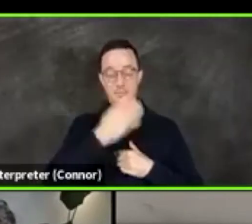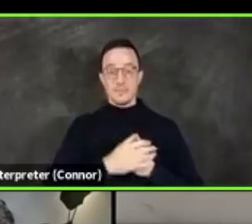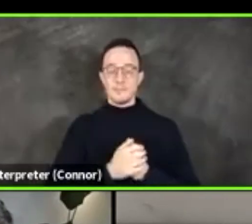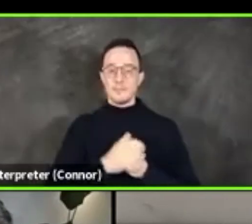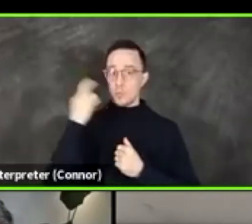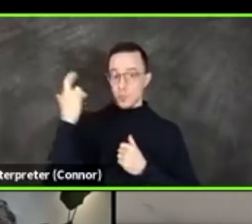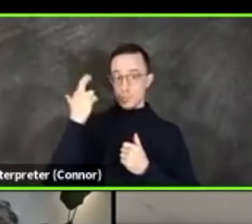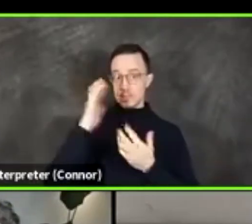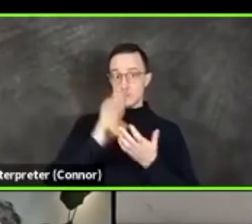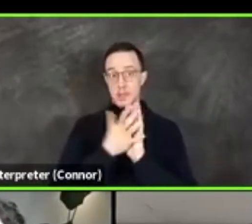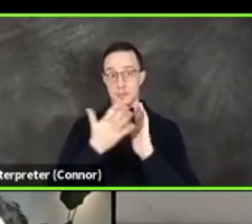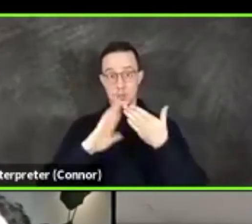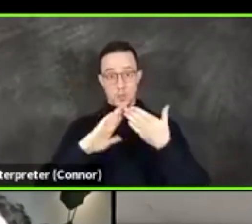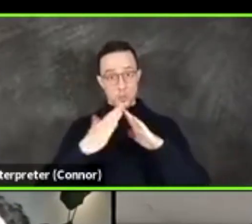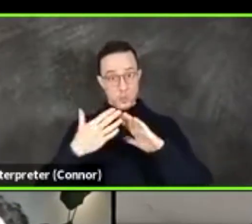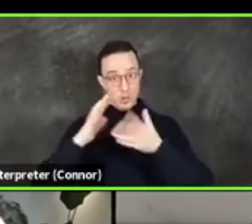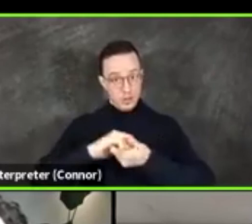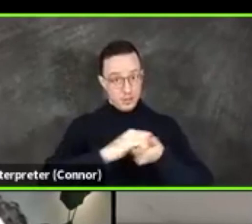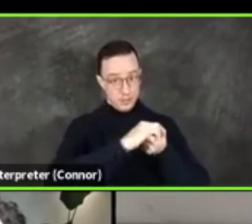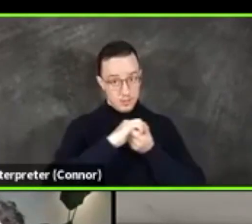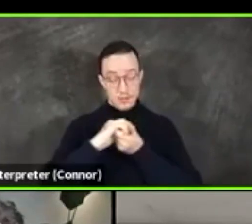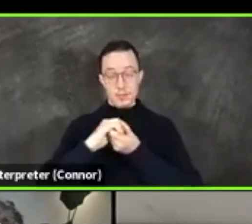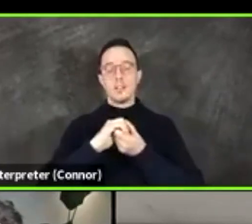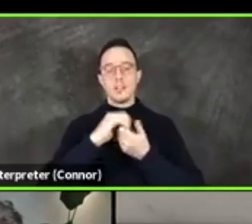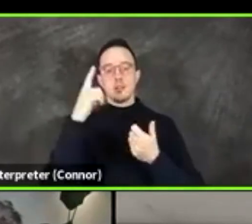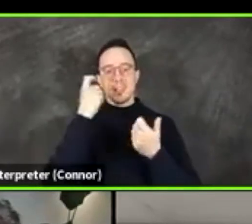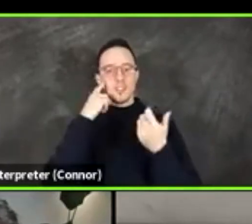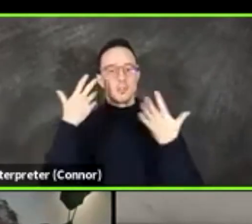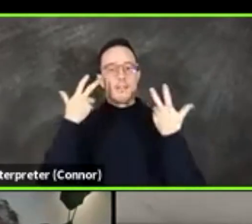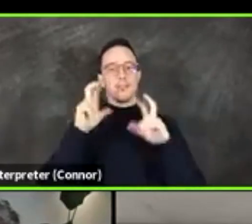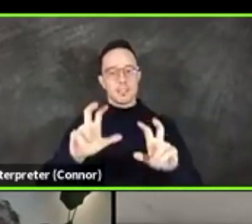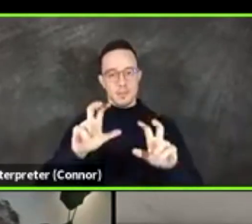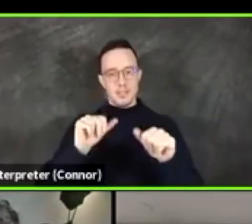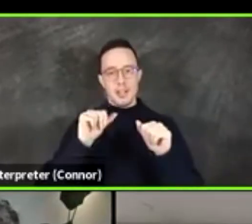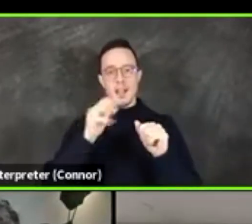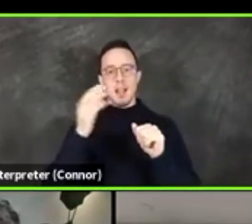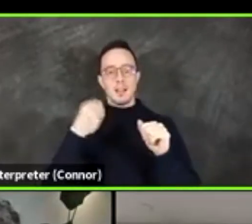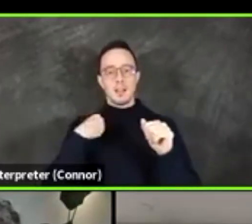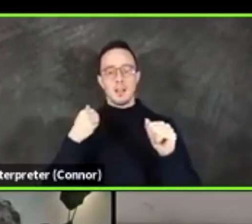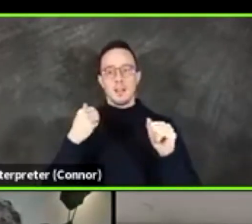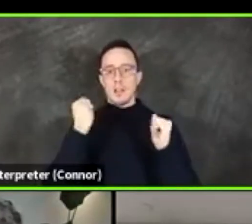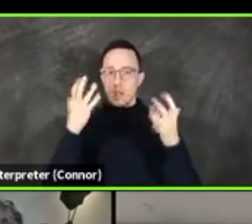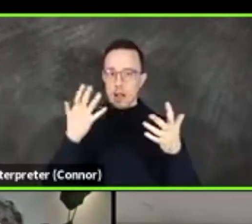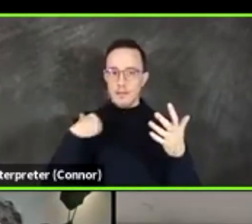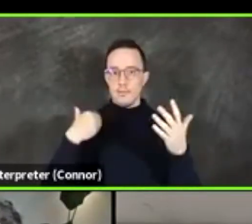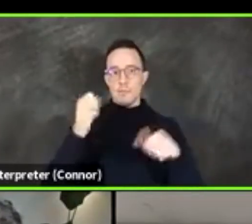COMMUNAL IS BECAUSE THERE'S BEEN AN INVESTMENT AND SOWING OF SEEDS SO THERE'S ACTUALLY A